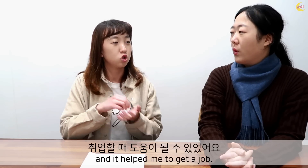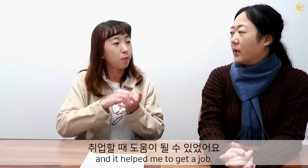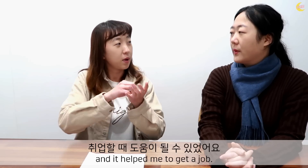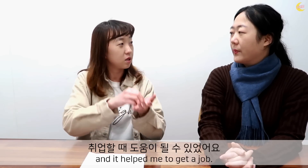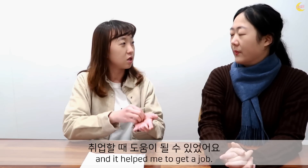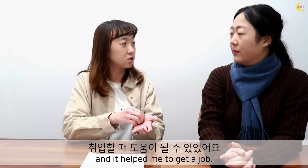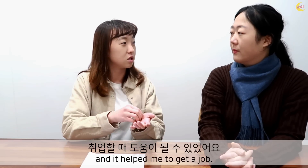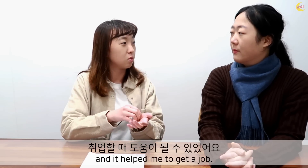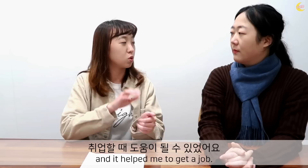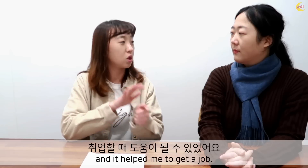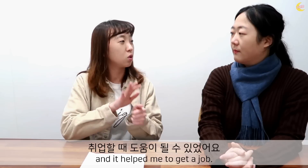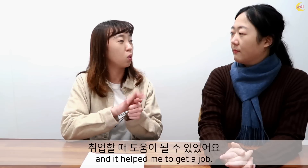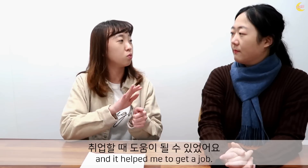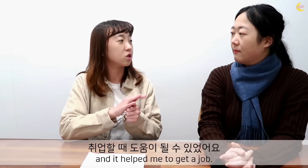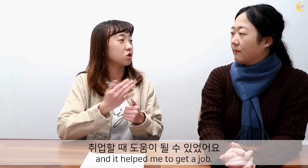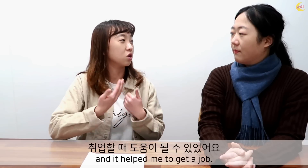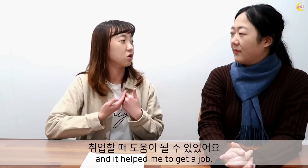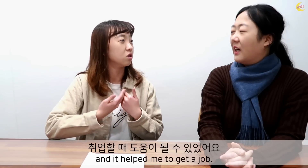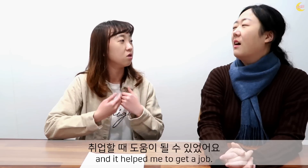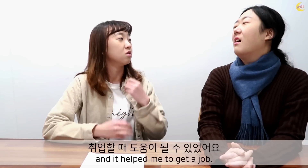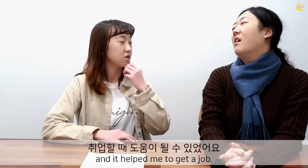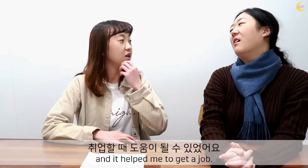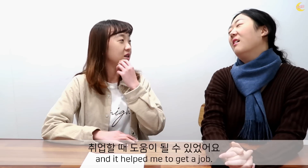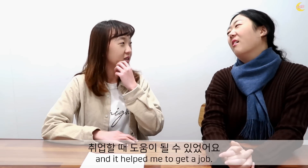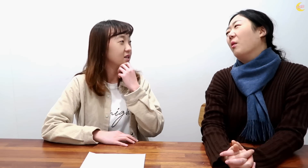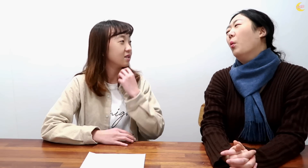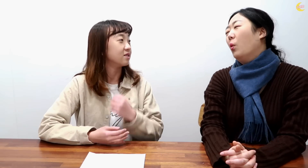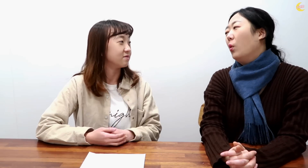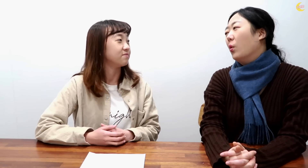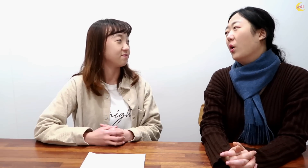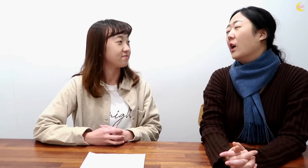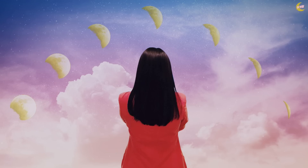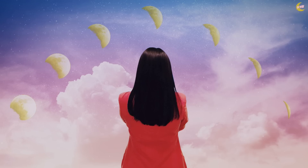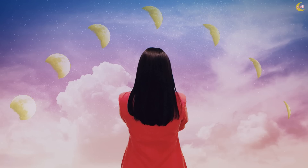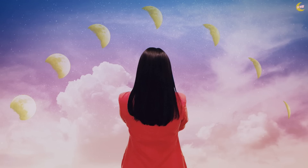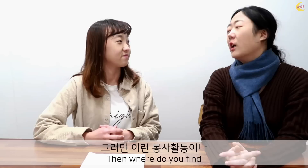and it helped me to get a job.